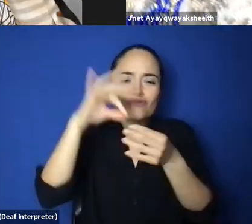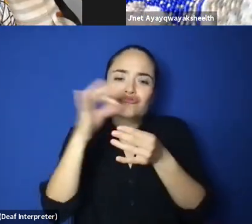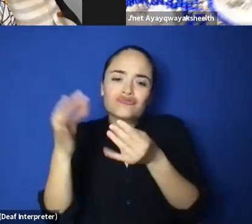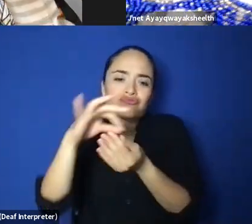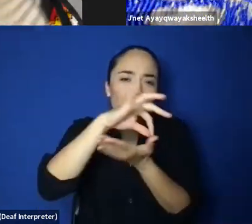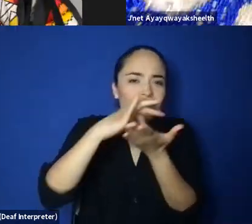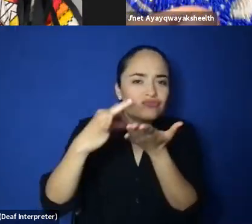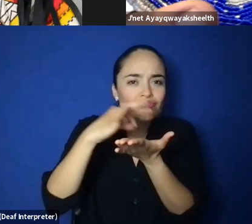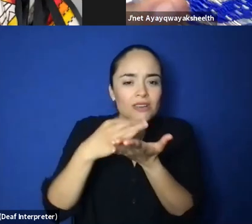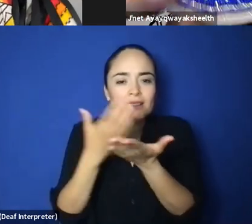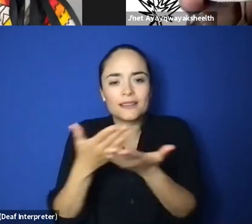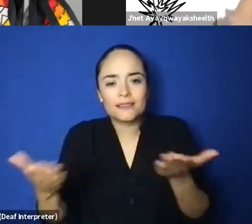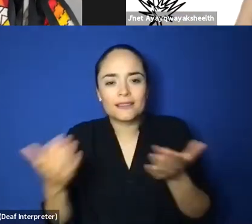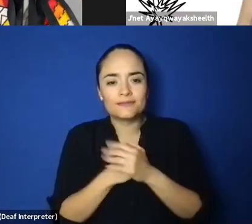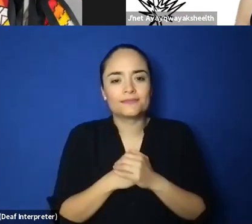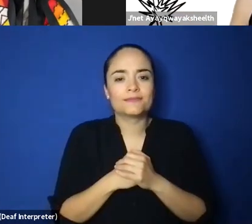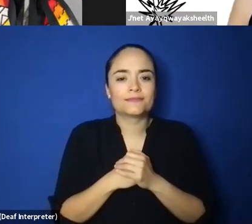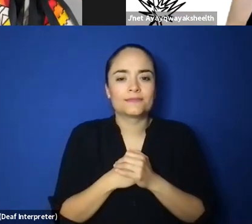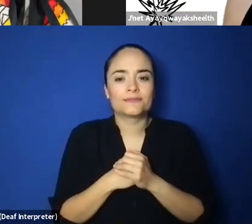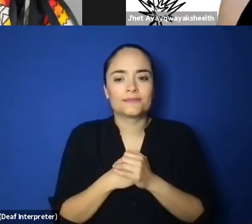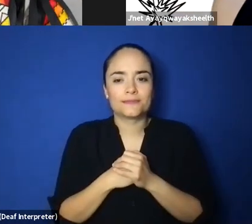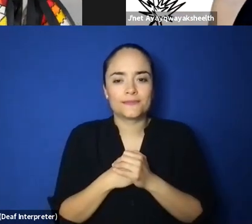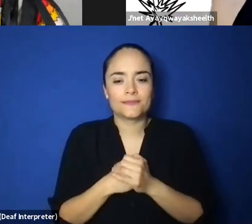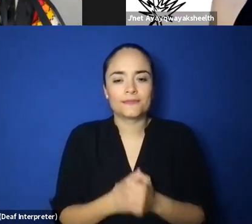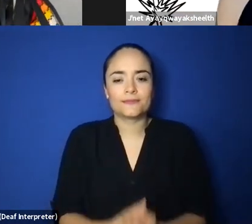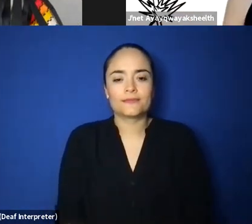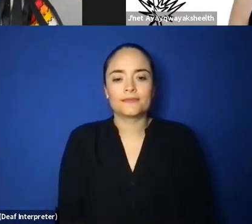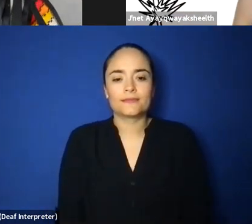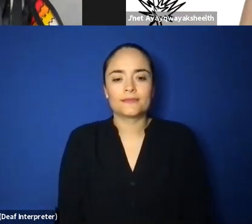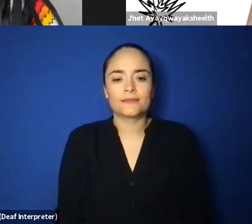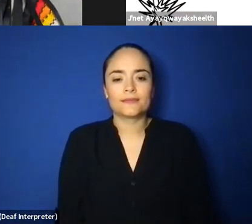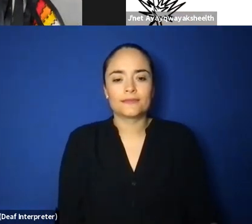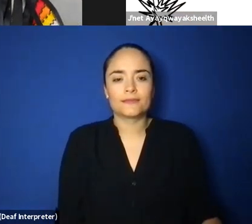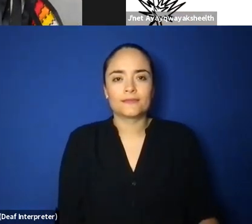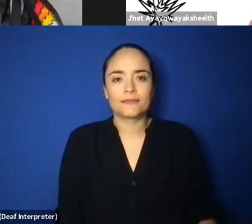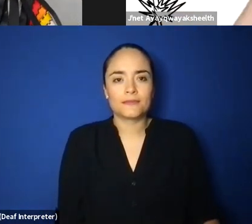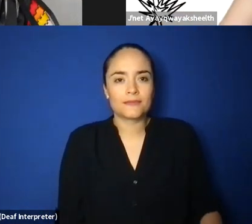that i did with the phases of the moon. There's so much out there for us to enjoy, and I do hope that